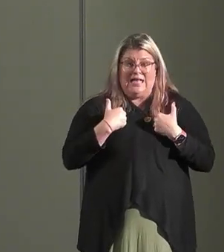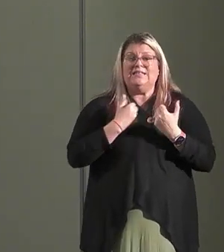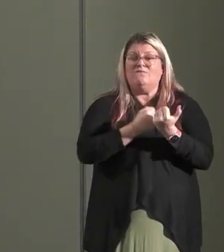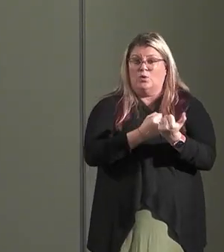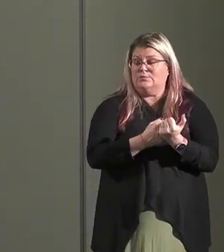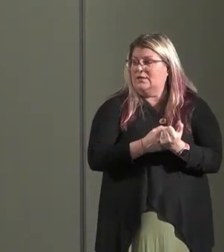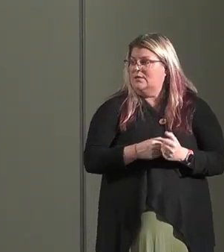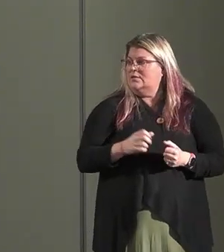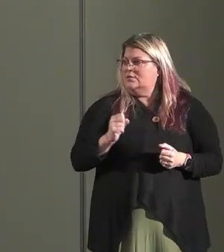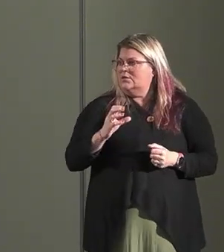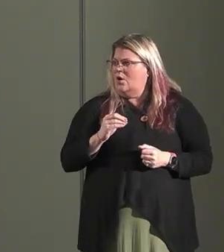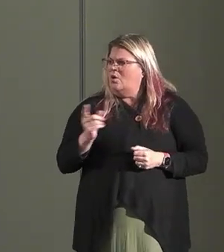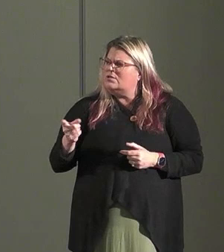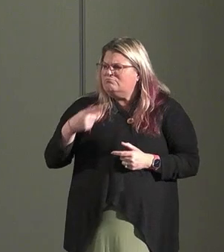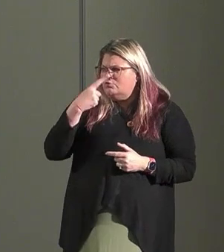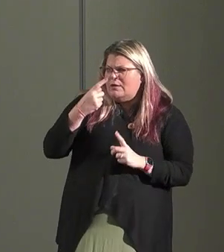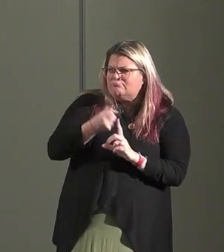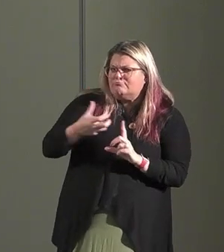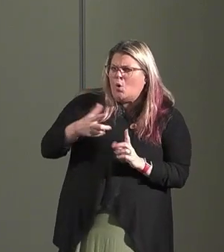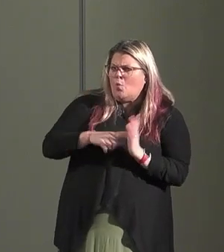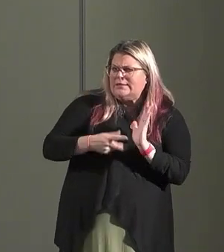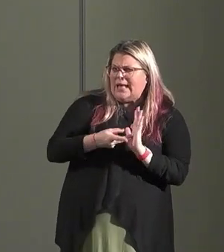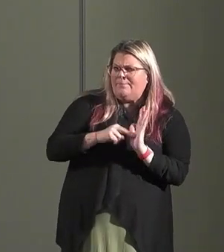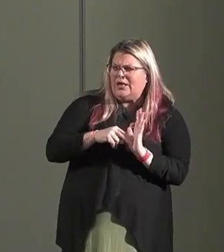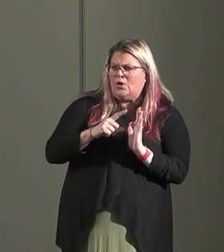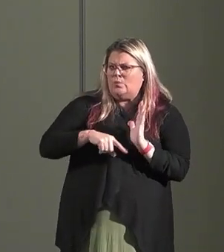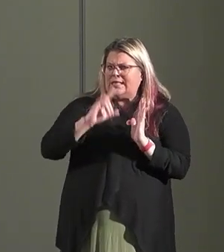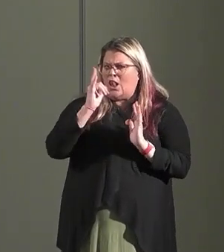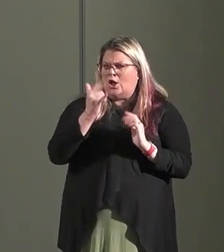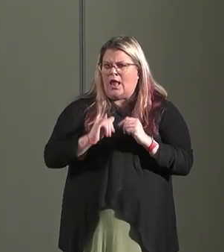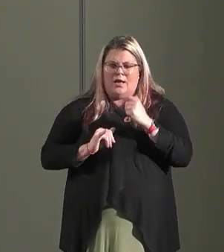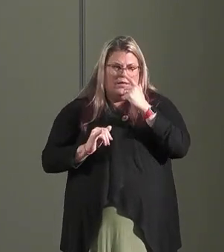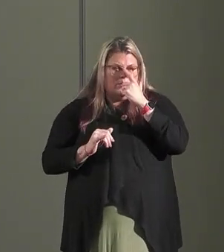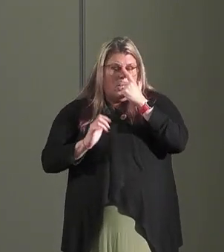and what it consist of. >> TERRILL: The extreme case we had